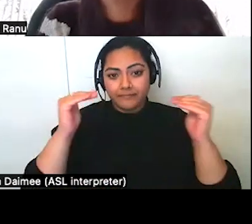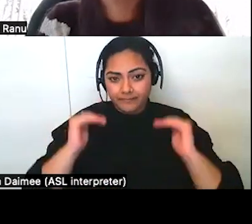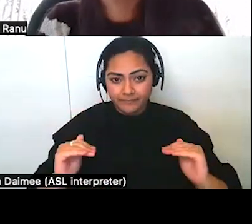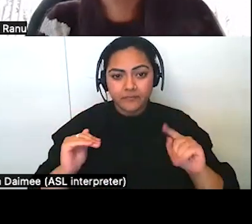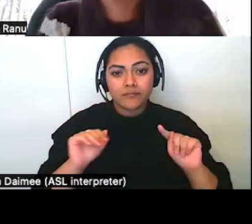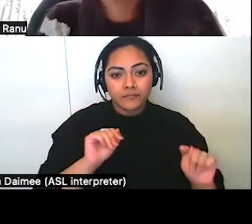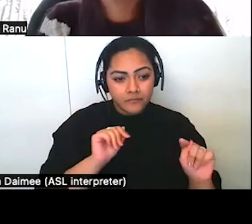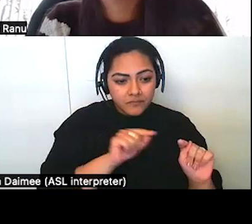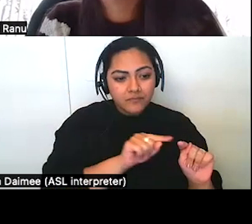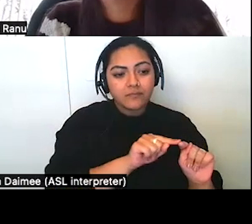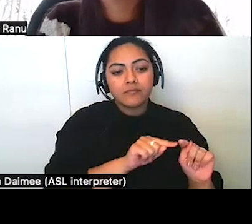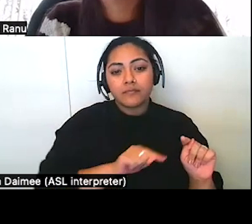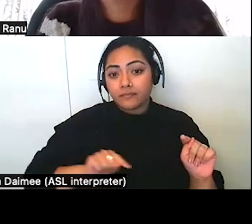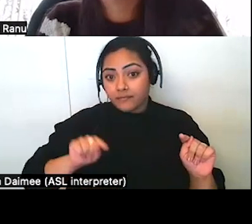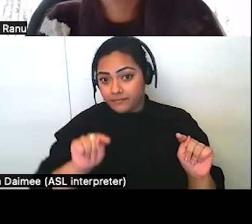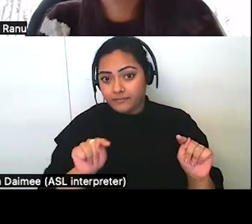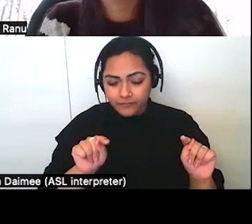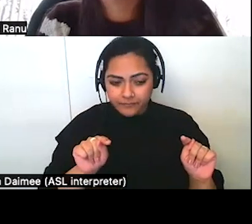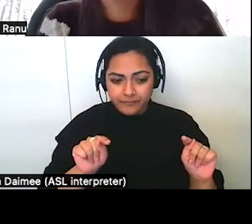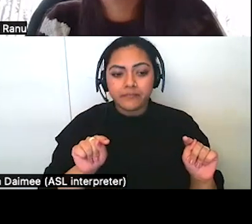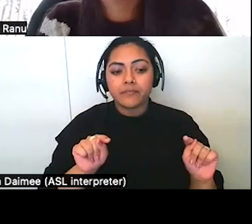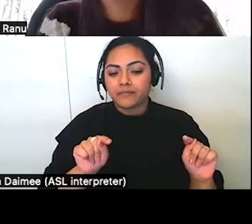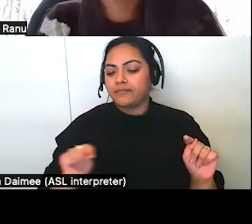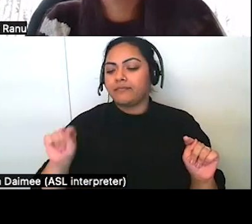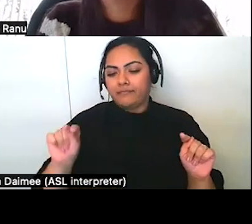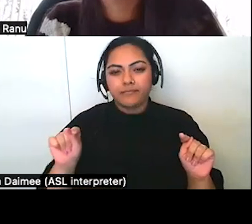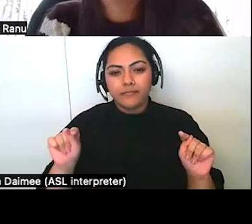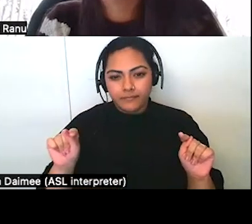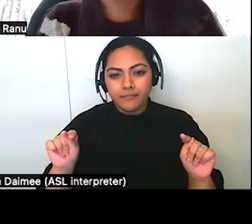"The Corner Shop" by Lady Asquith, and "The House of Footsteps" by Matthew West.